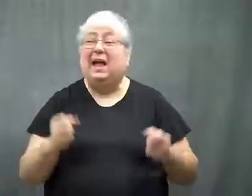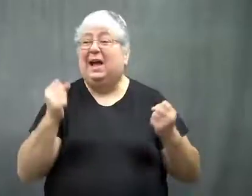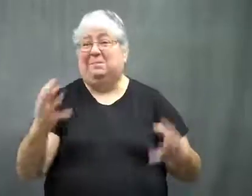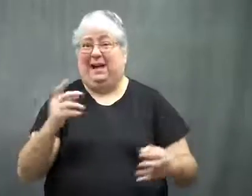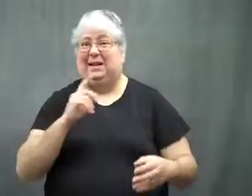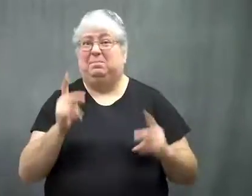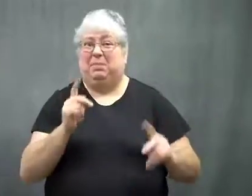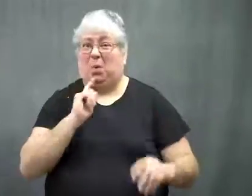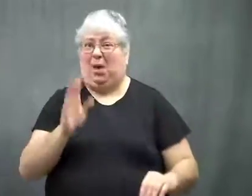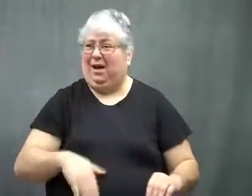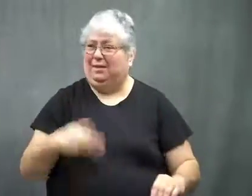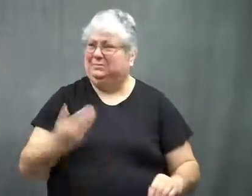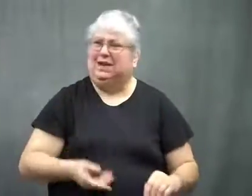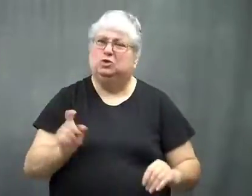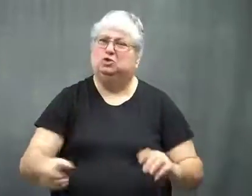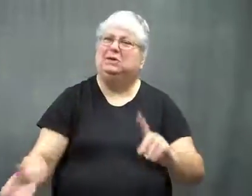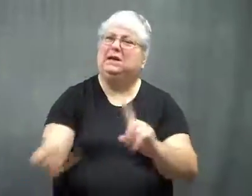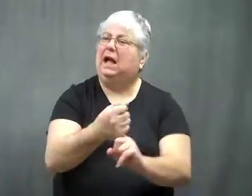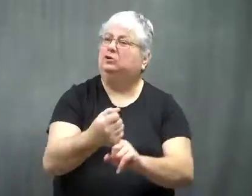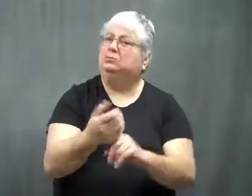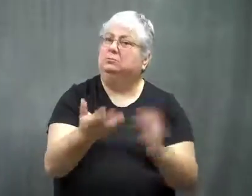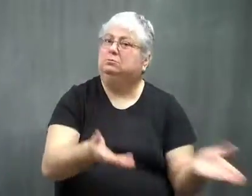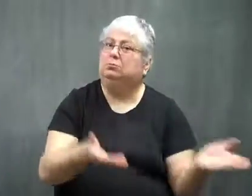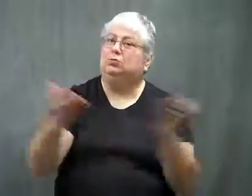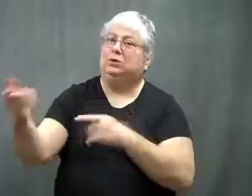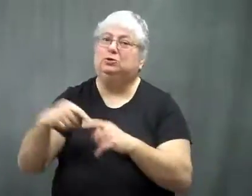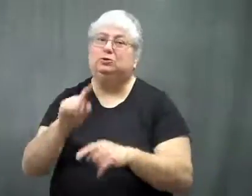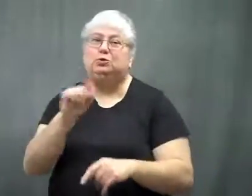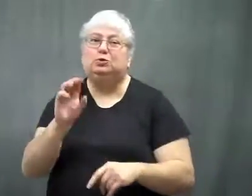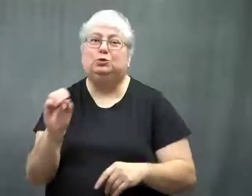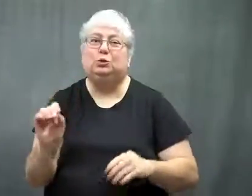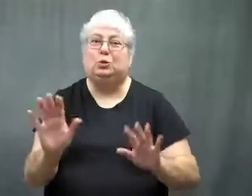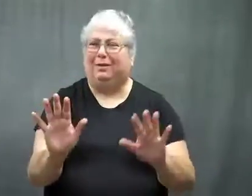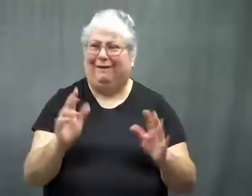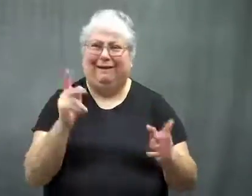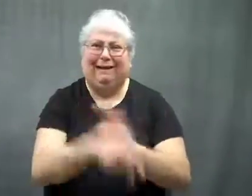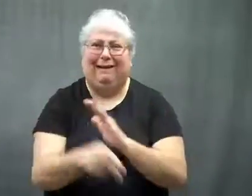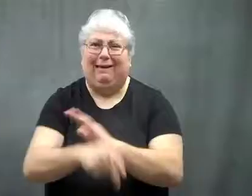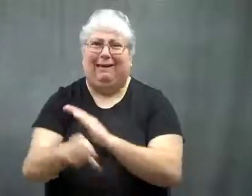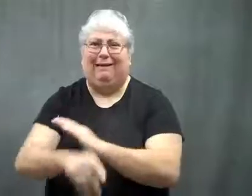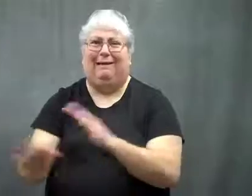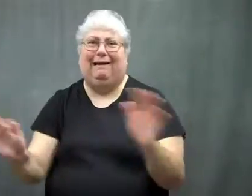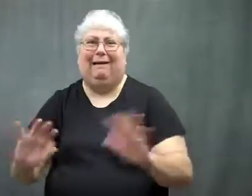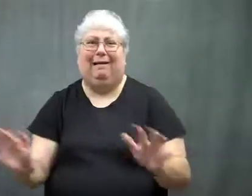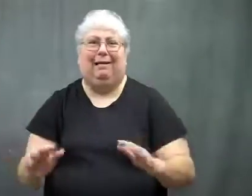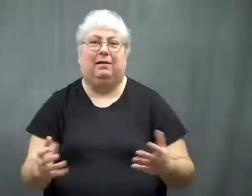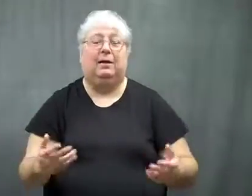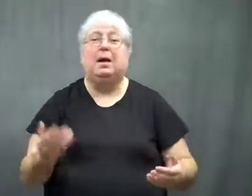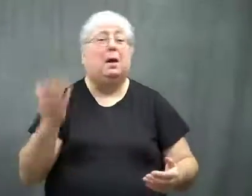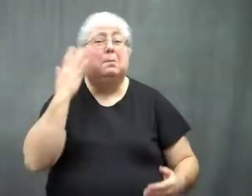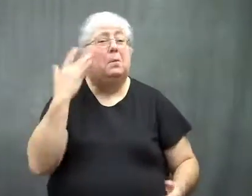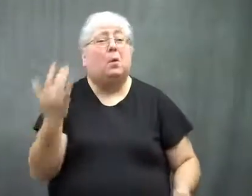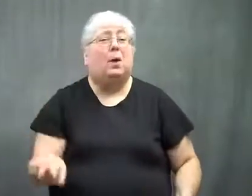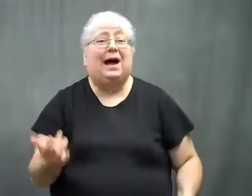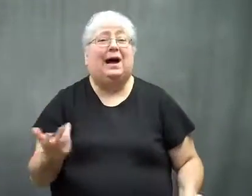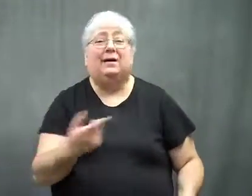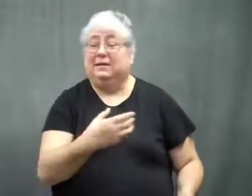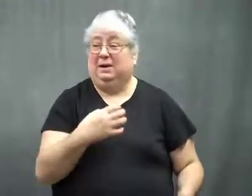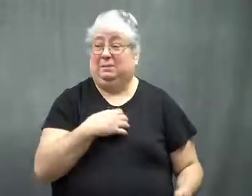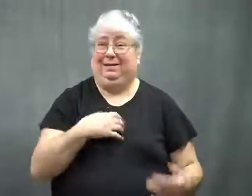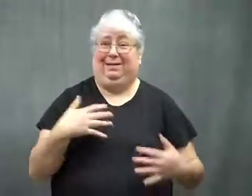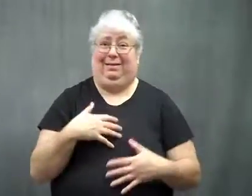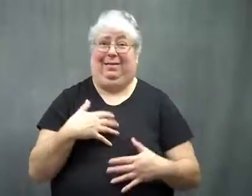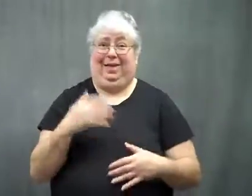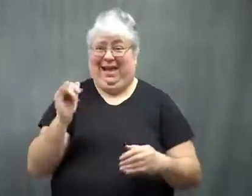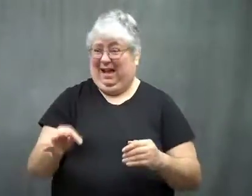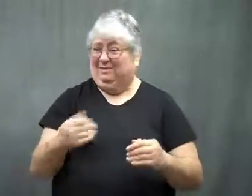A lot of people were upset they were killed instead of caught and taken to the zoo.